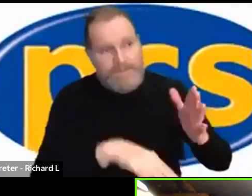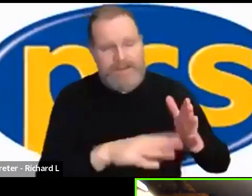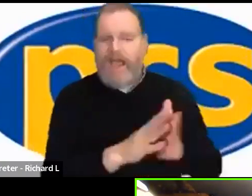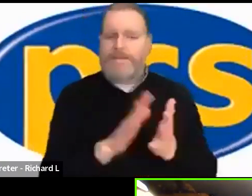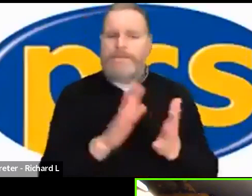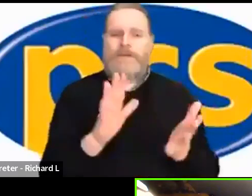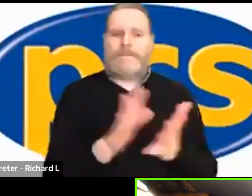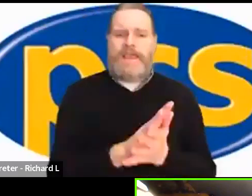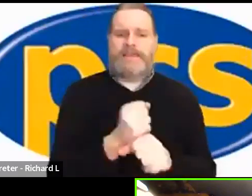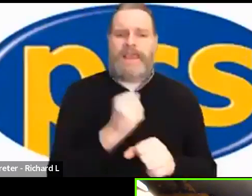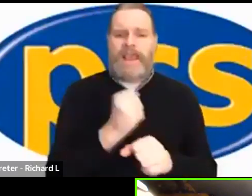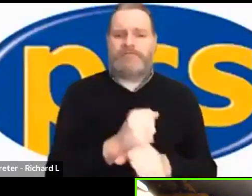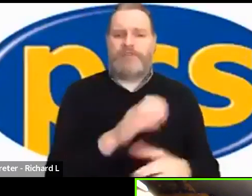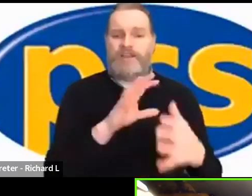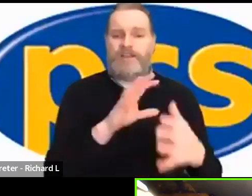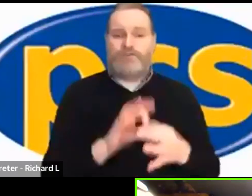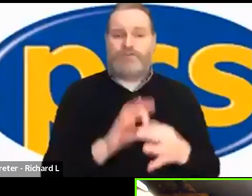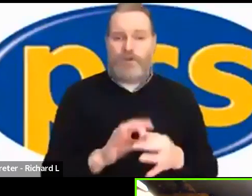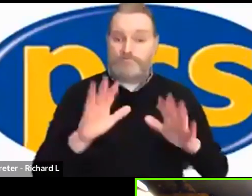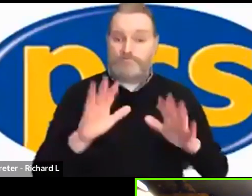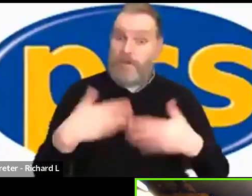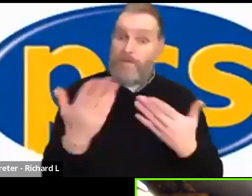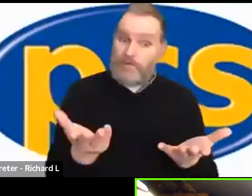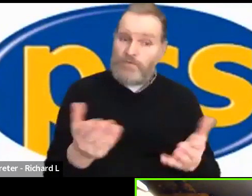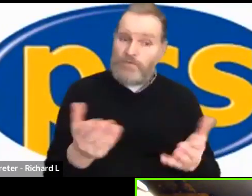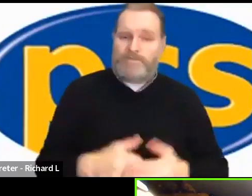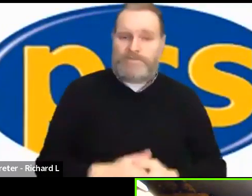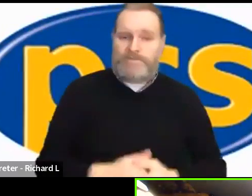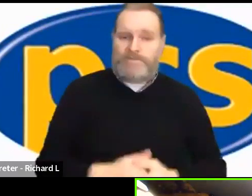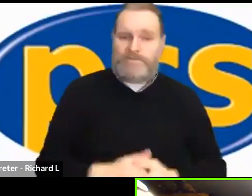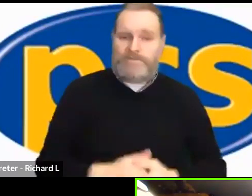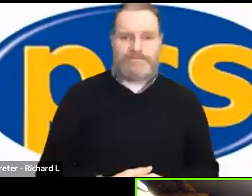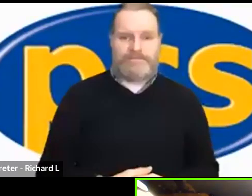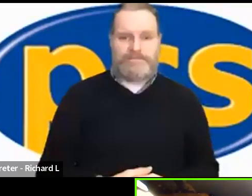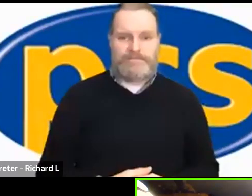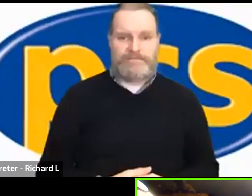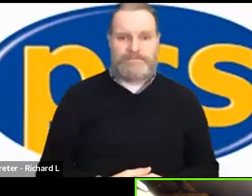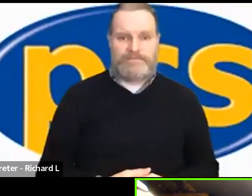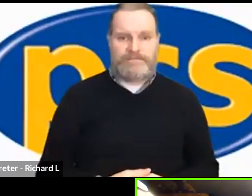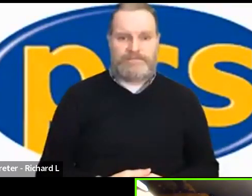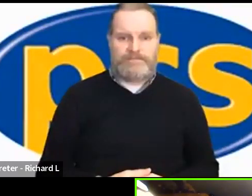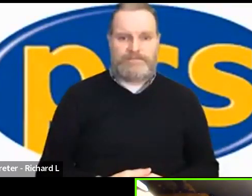about his experiences regarding So Gary really Gary really pleased. You could join us tonight and over to you